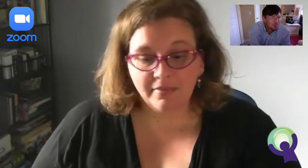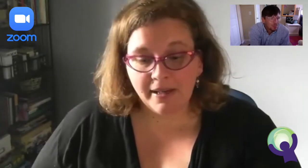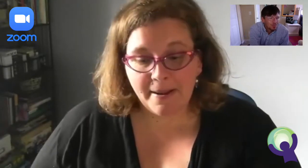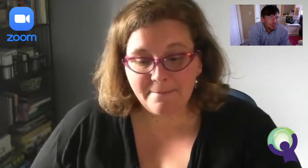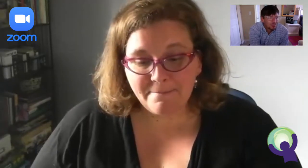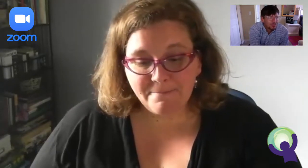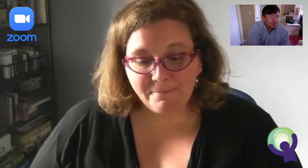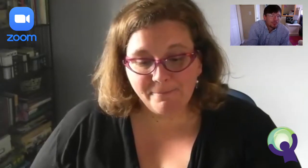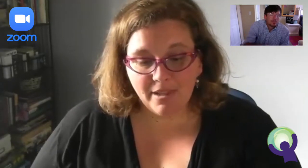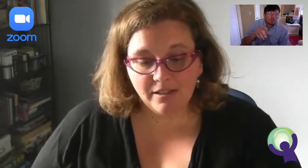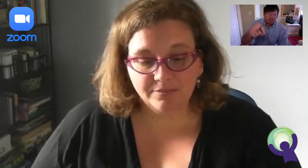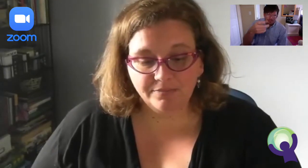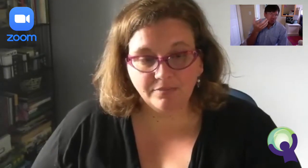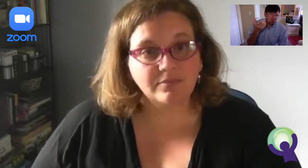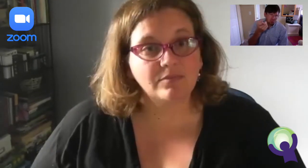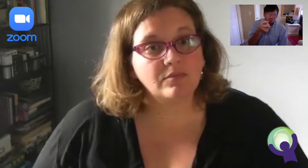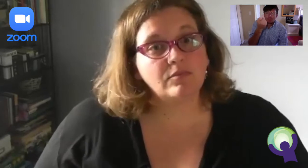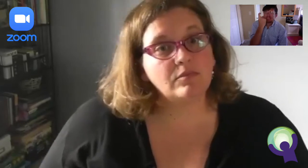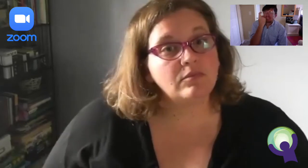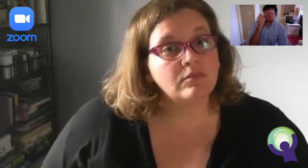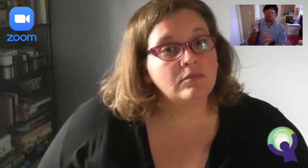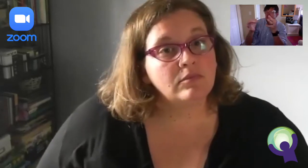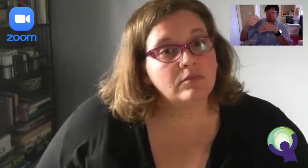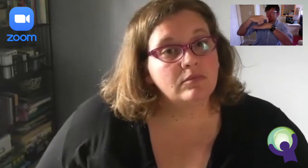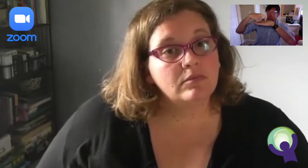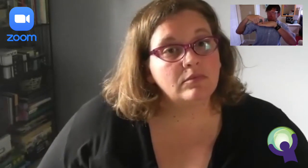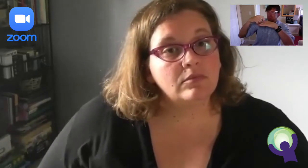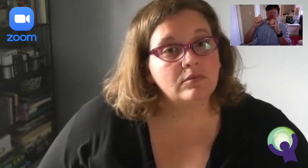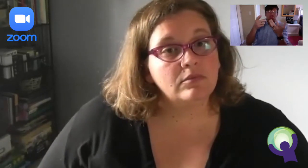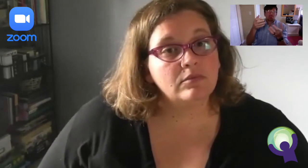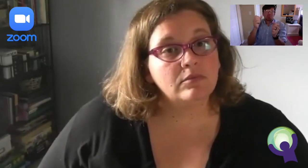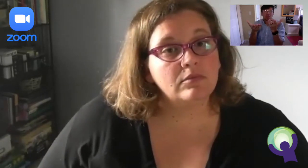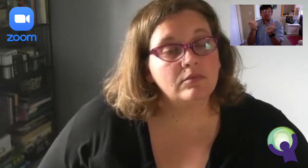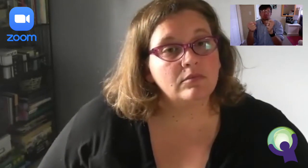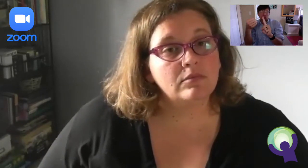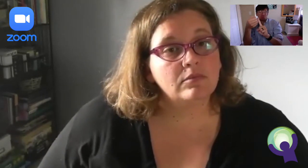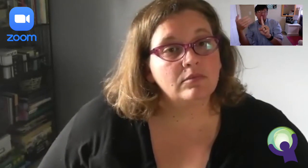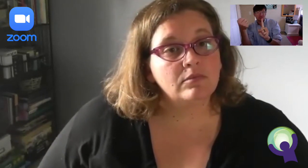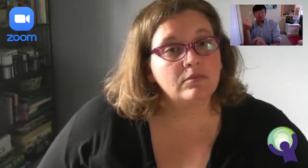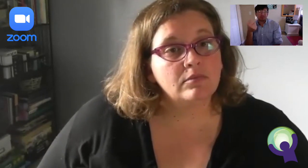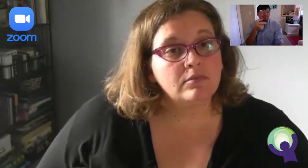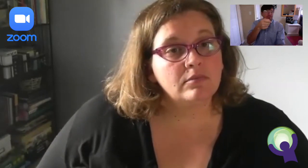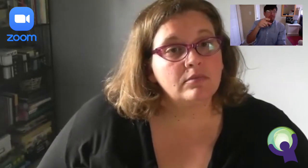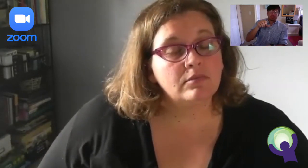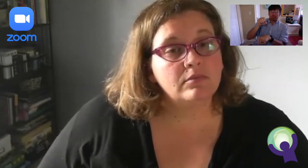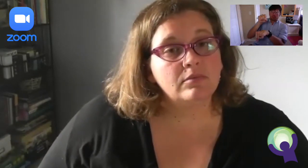all right thank you if i have any okay so you explained a little bit about your